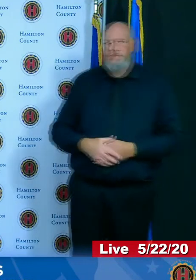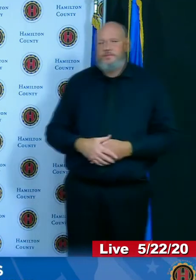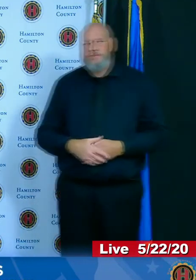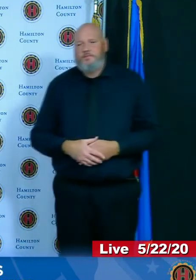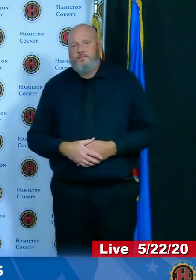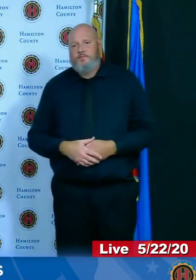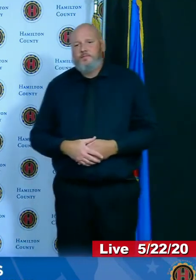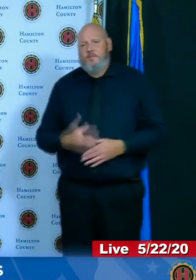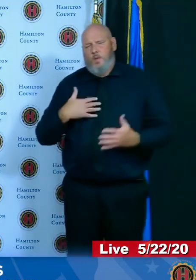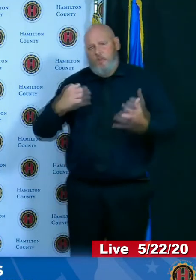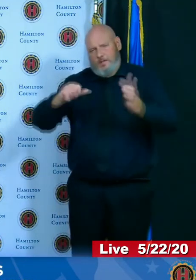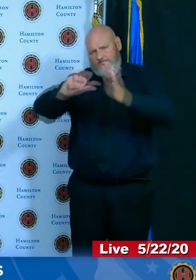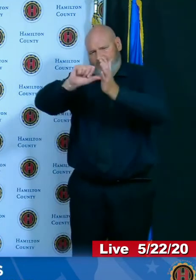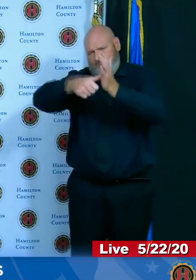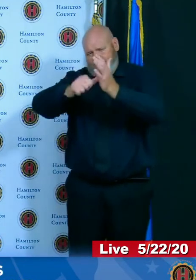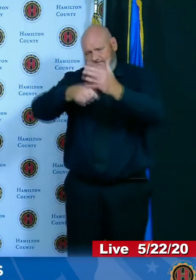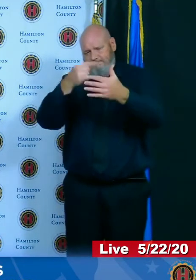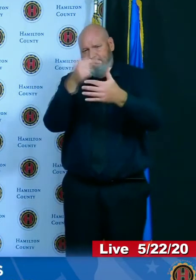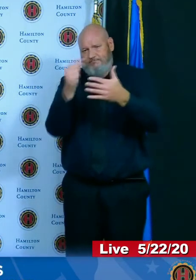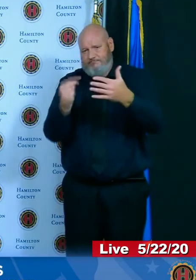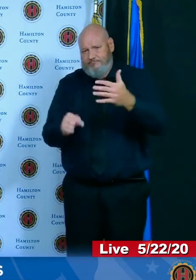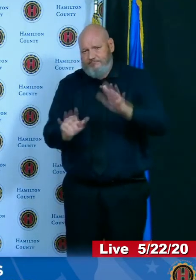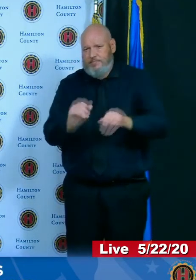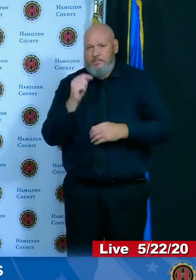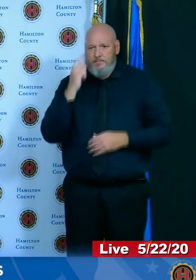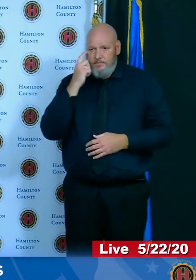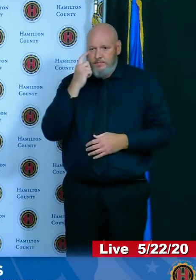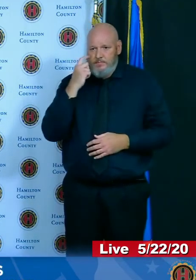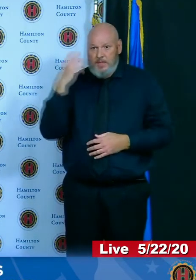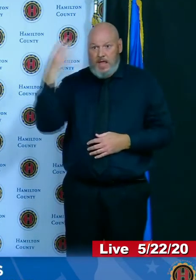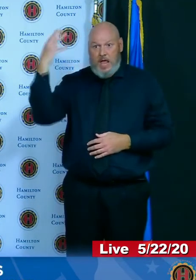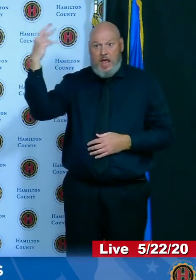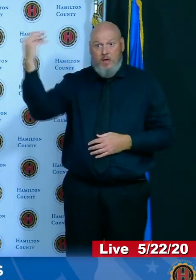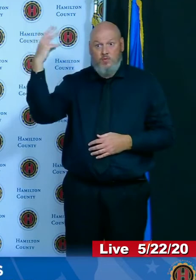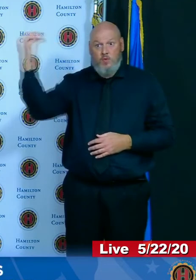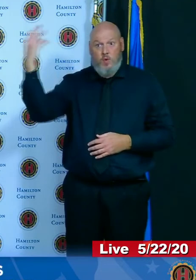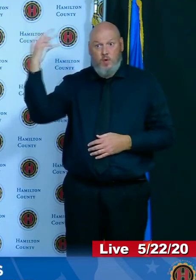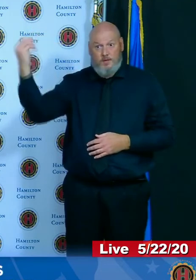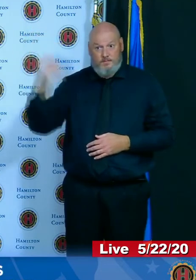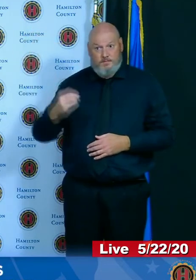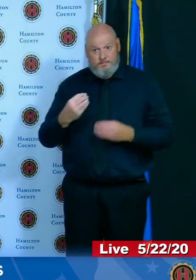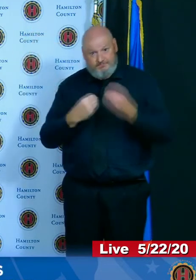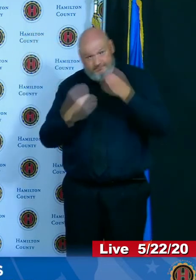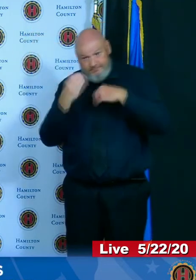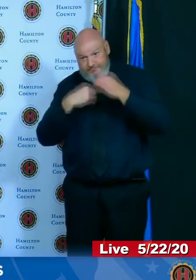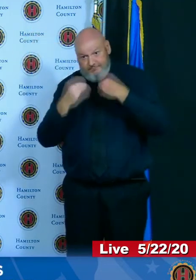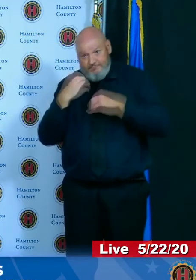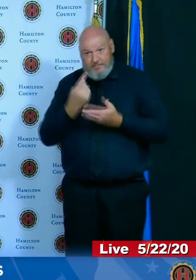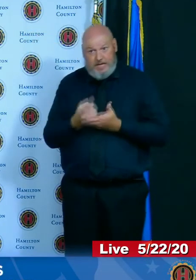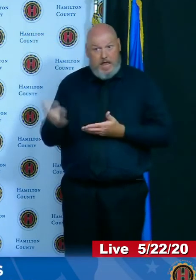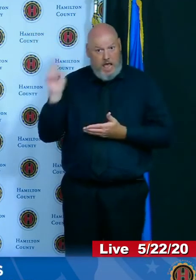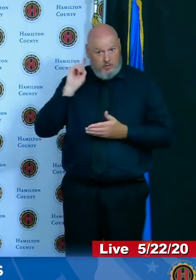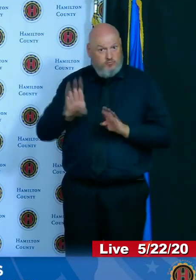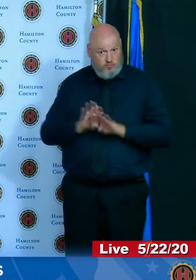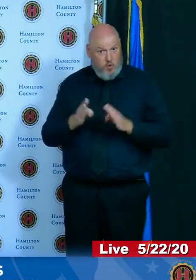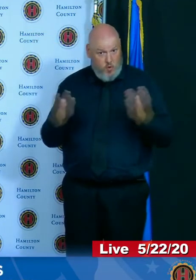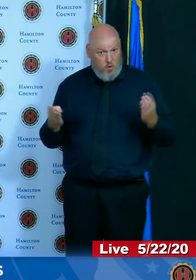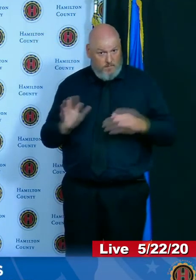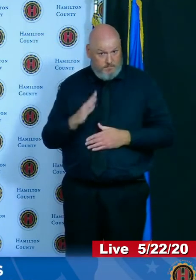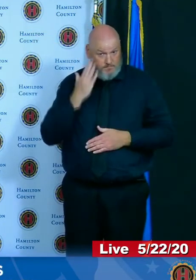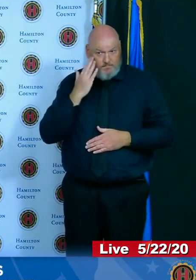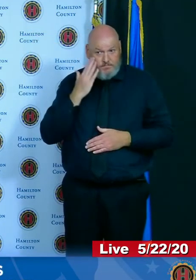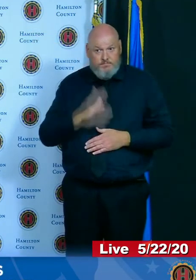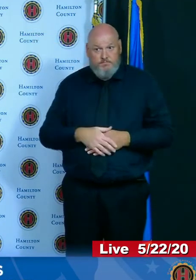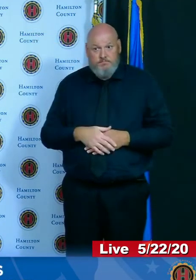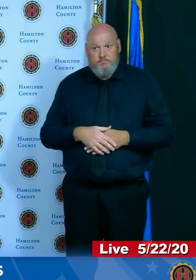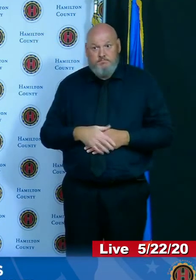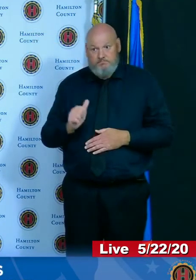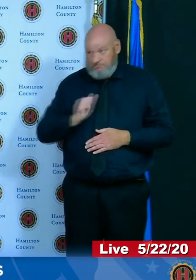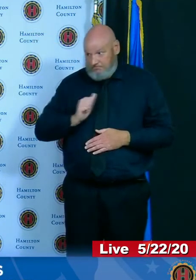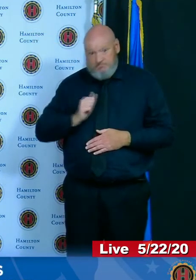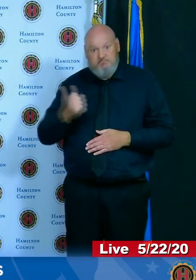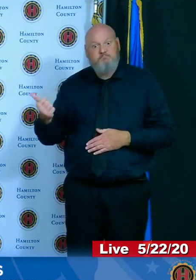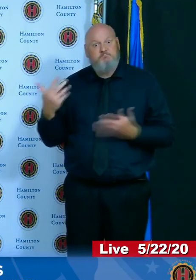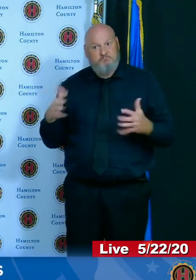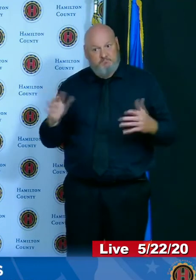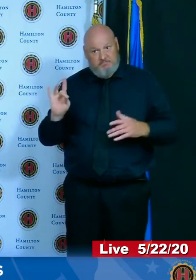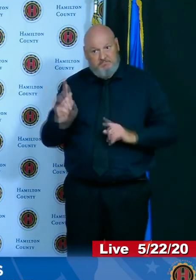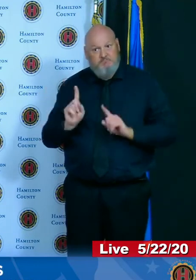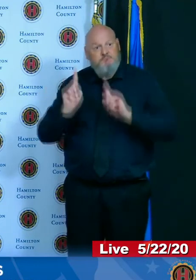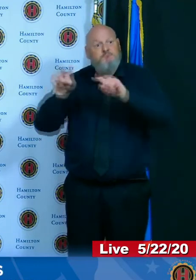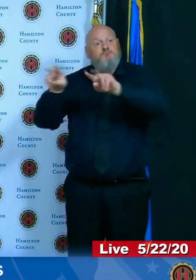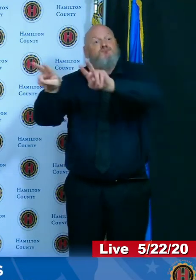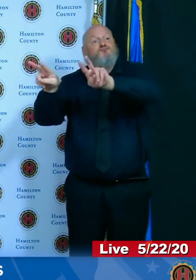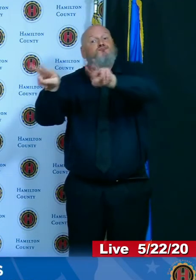the outdoor dining opened last week and I did go out I felt a little uneasy and